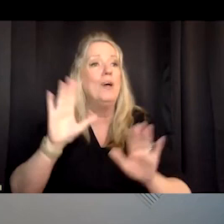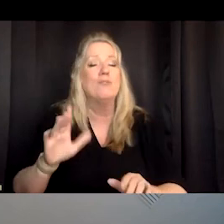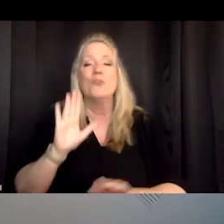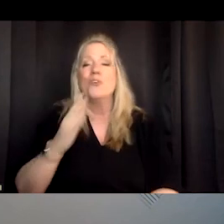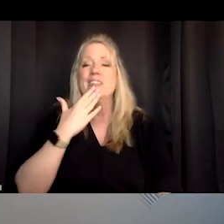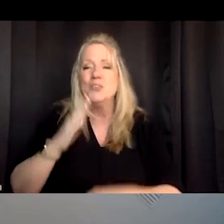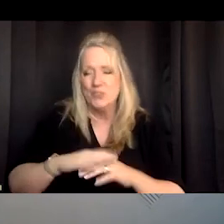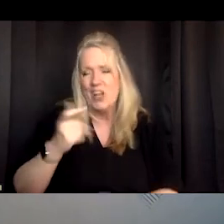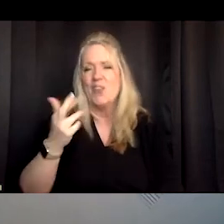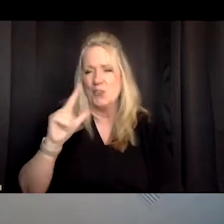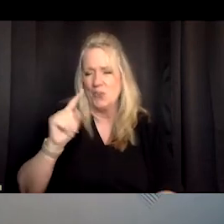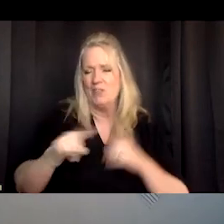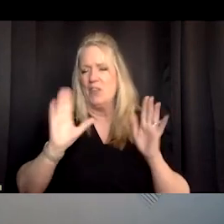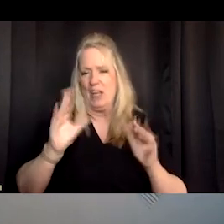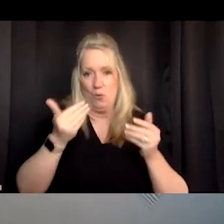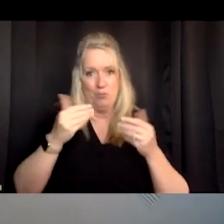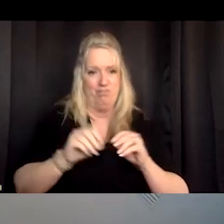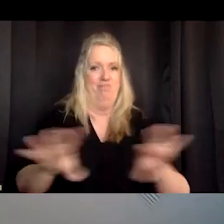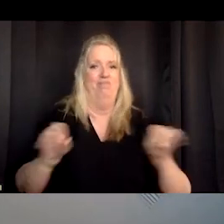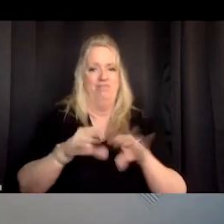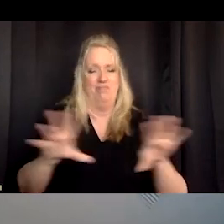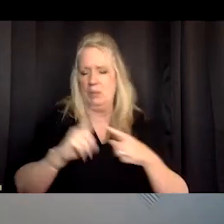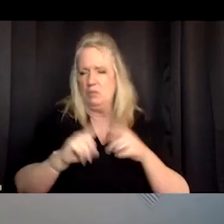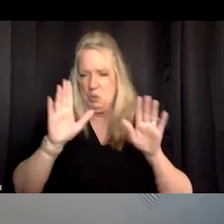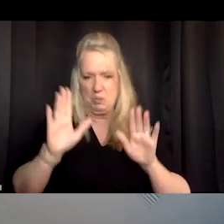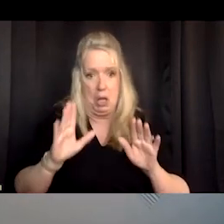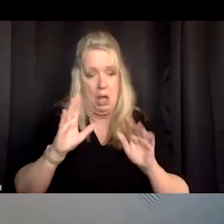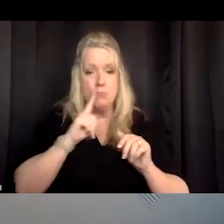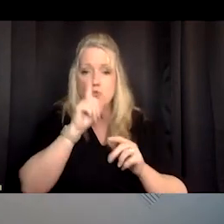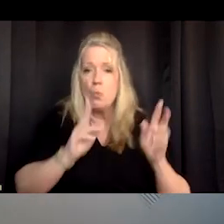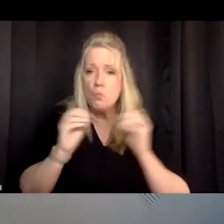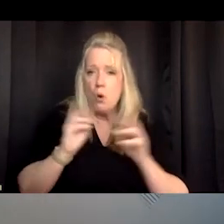PUSHED OUT. SURE THE STATES ARE, WAITING FOR THOSE. MORE RESOURCES AVAILABLE FOR ALL OF THIS